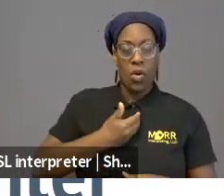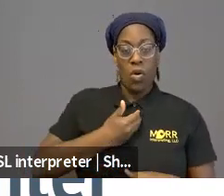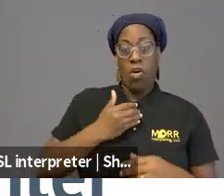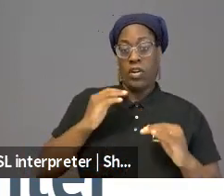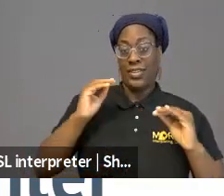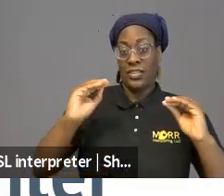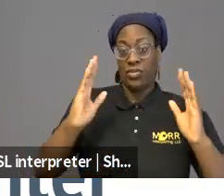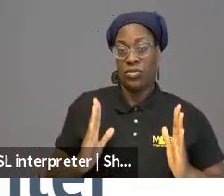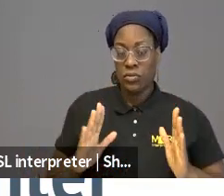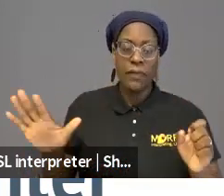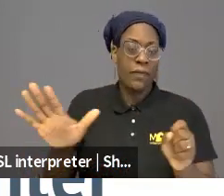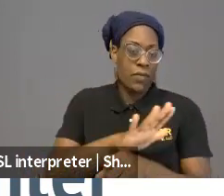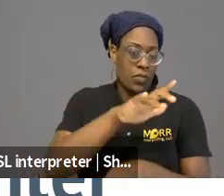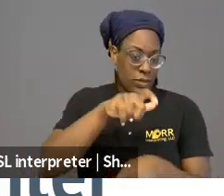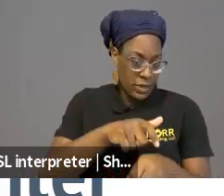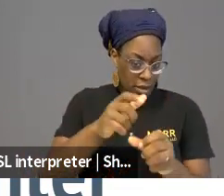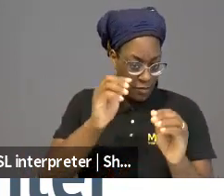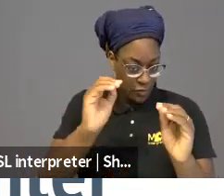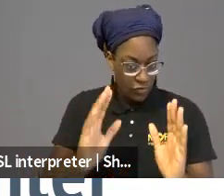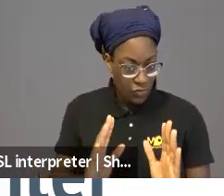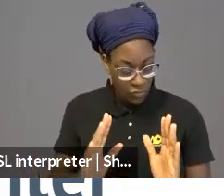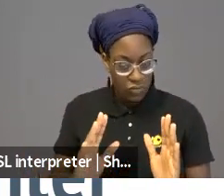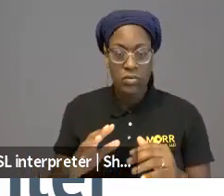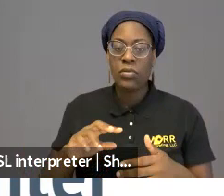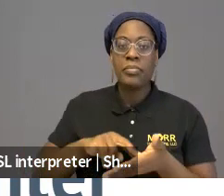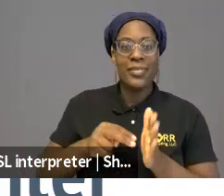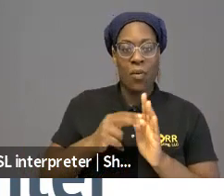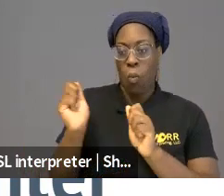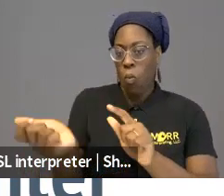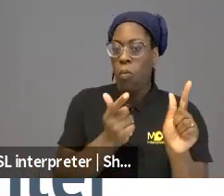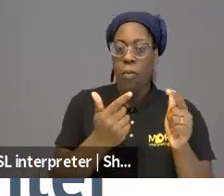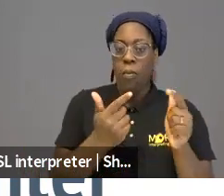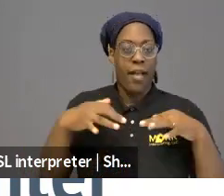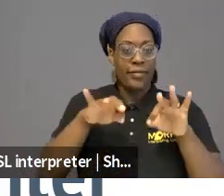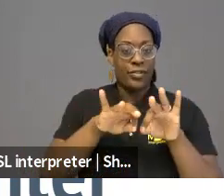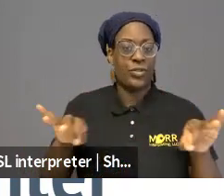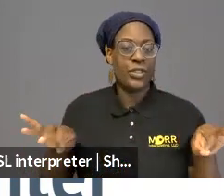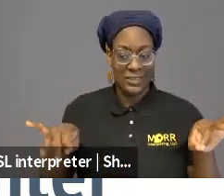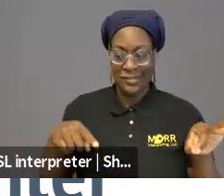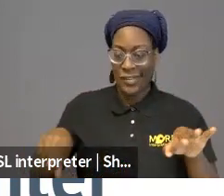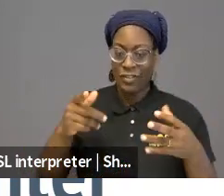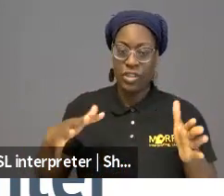so they have advanced degrees and often have experience teaching rhet/comp. Because we are an